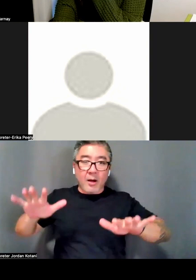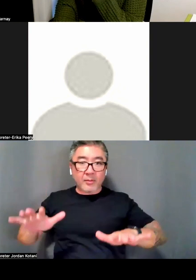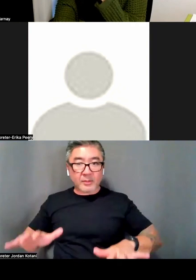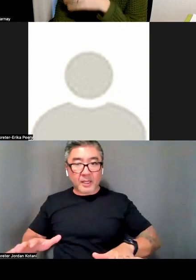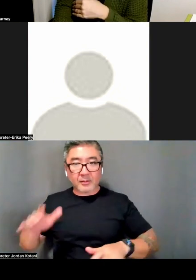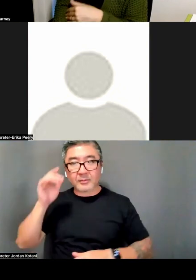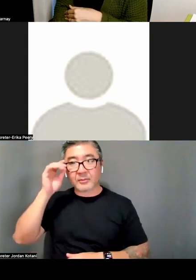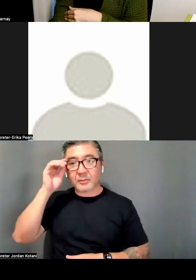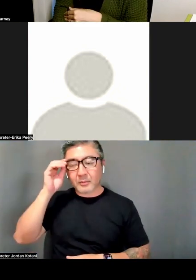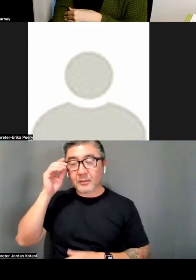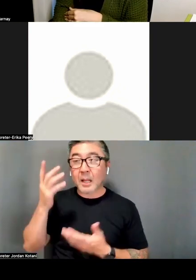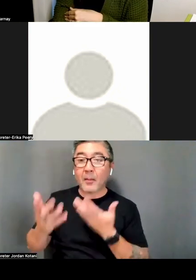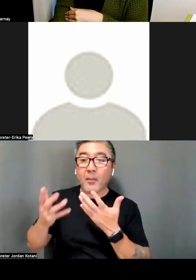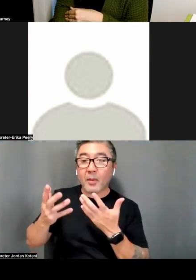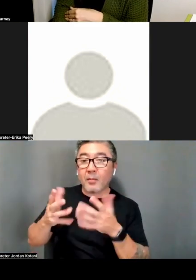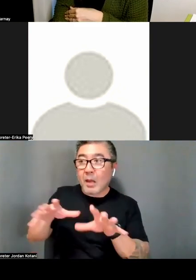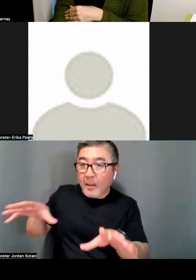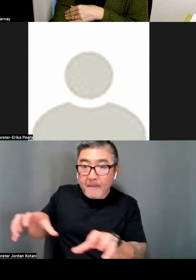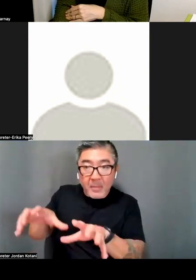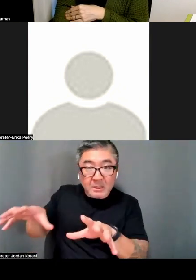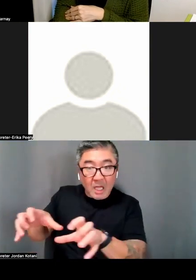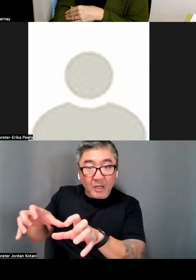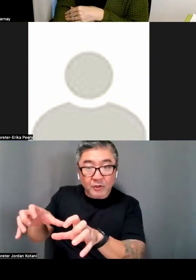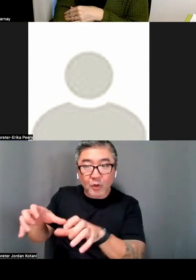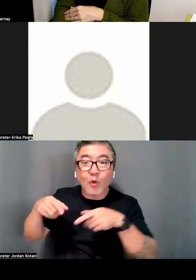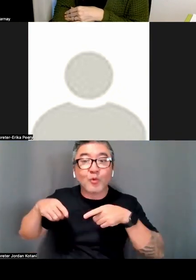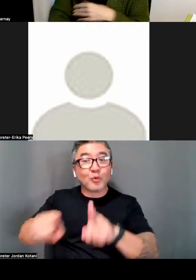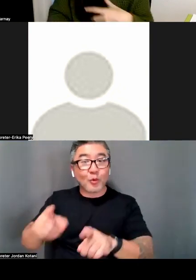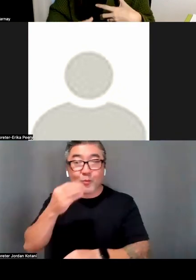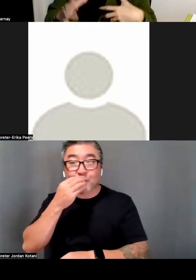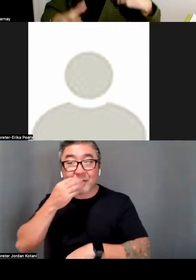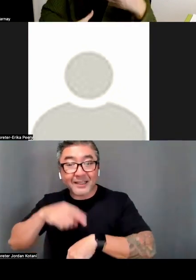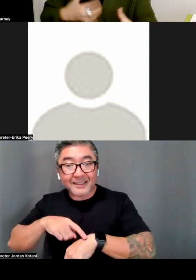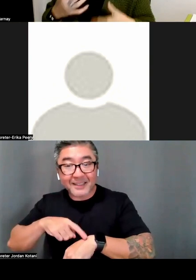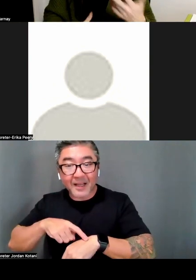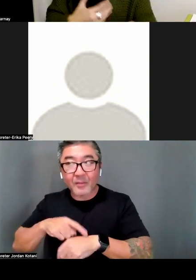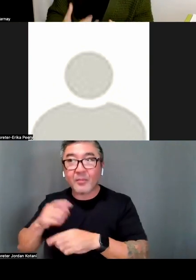before and during meal times can help as well. As always, want to avoid doing too much all at once.